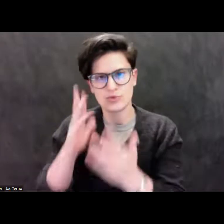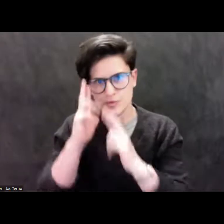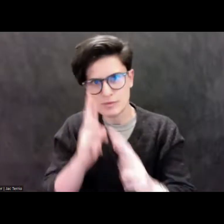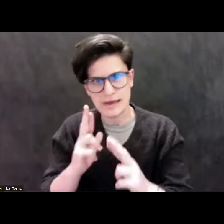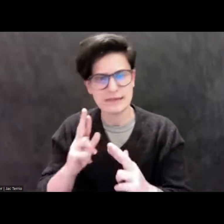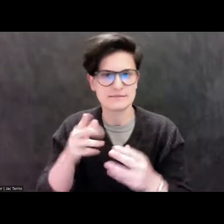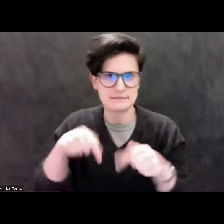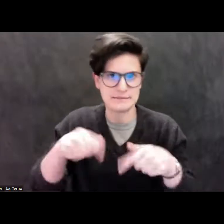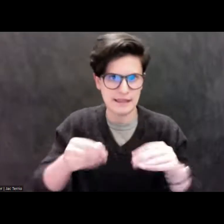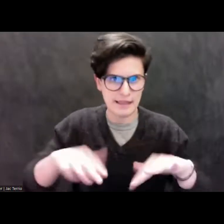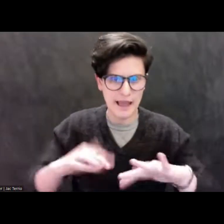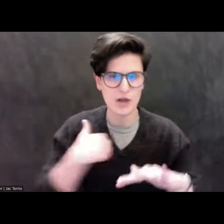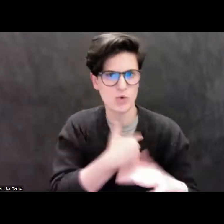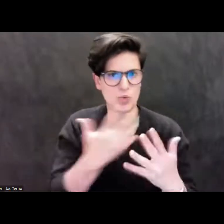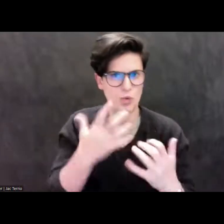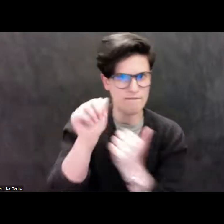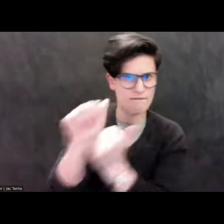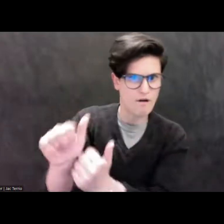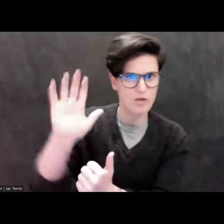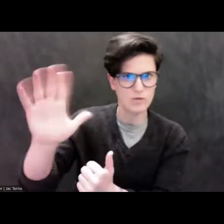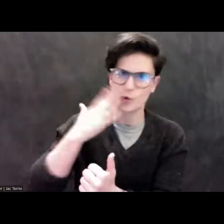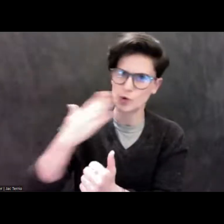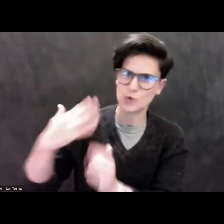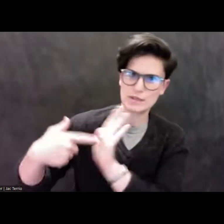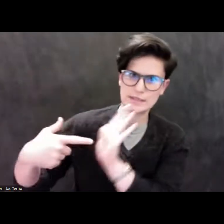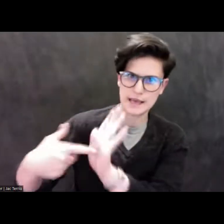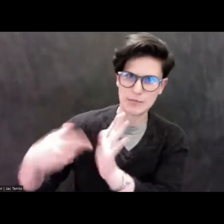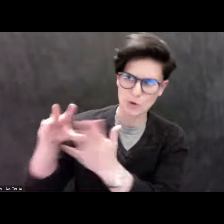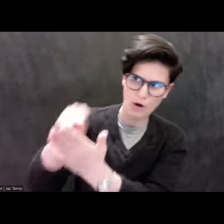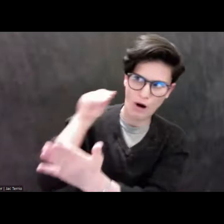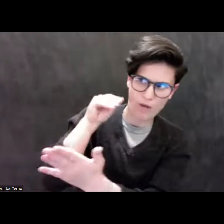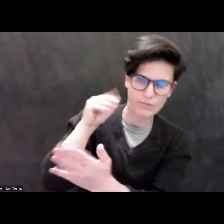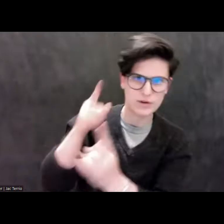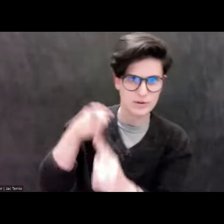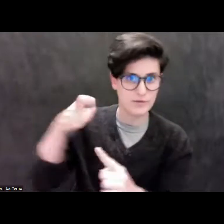according to their example. 15:07:29 Thank you. Our speakers and presentations